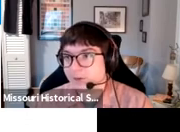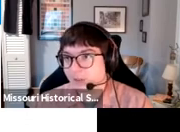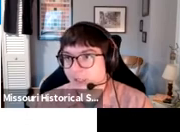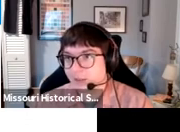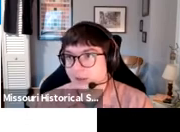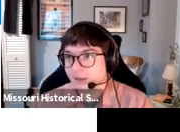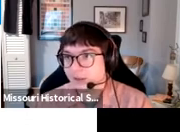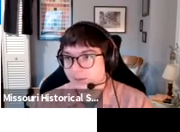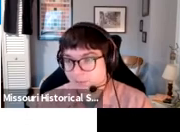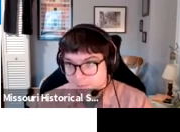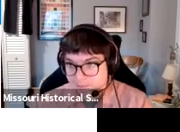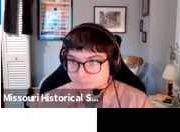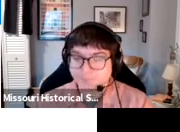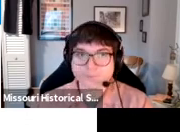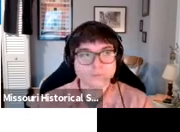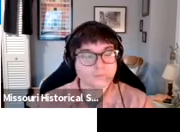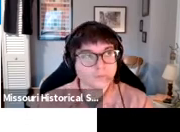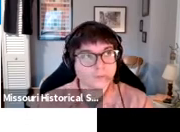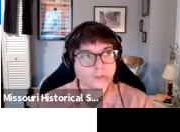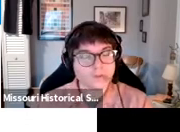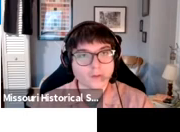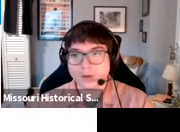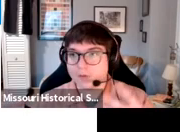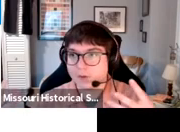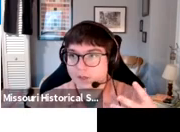would send them to her. And that is one of the stories in our